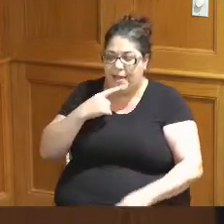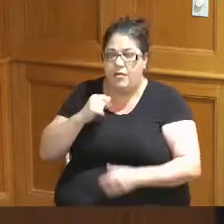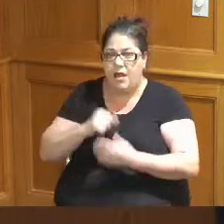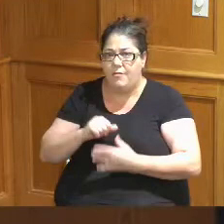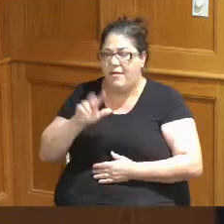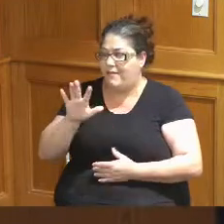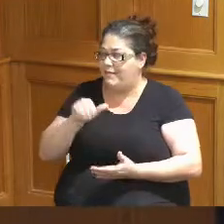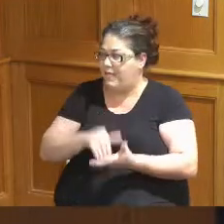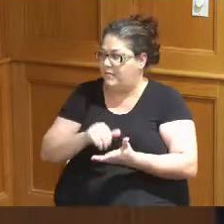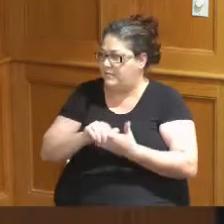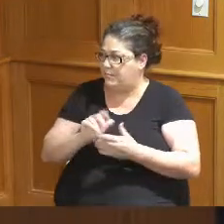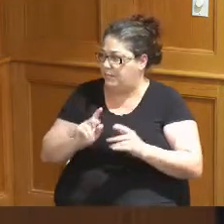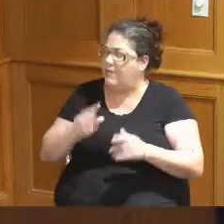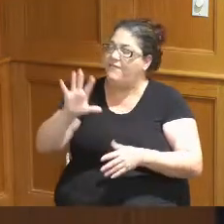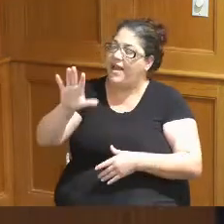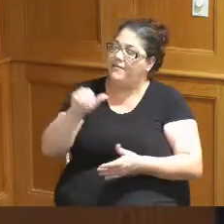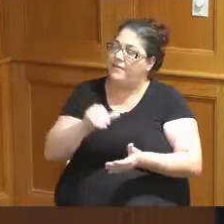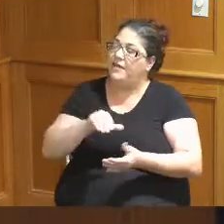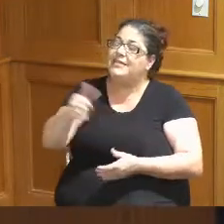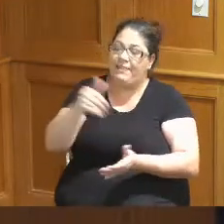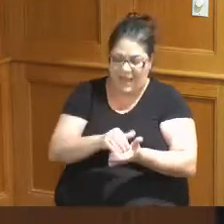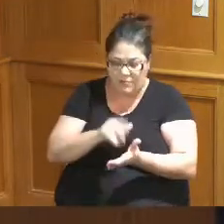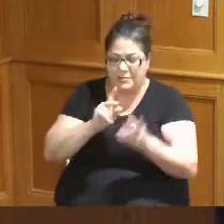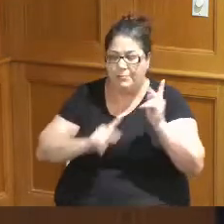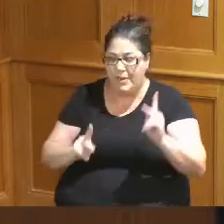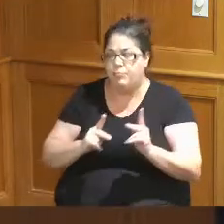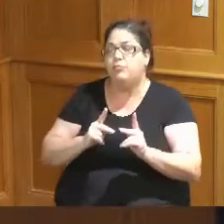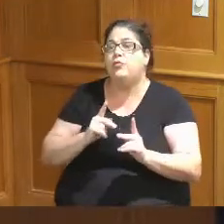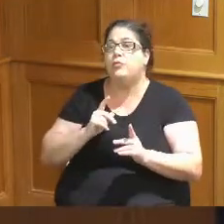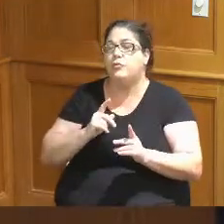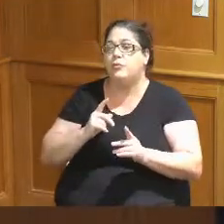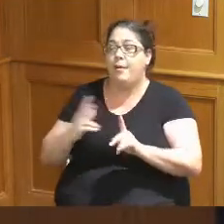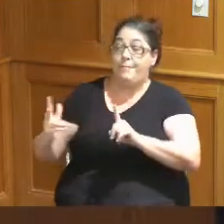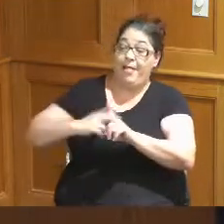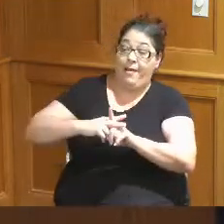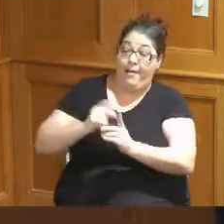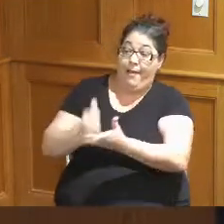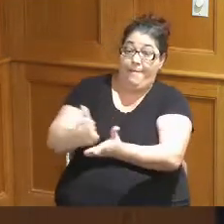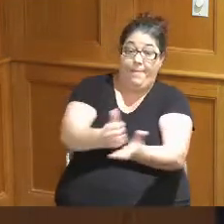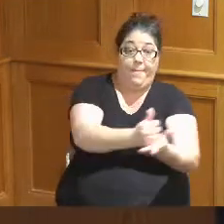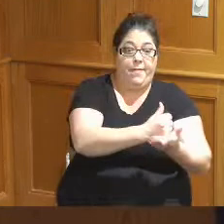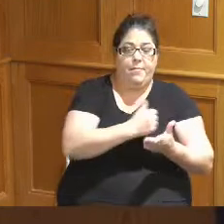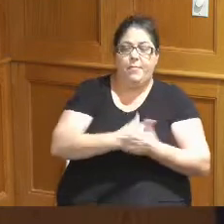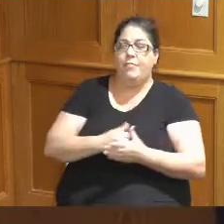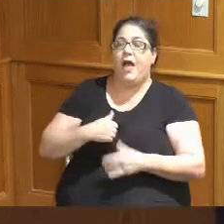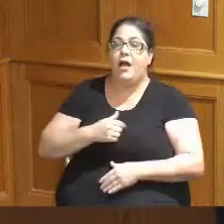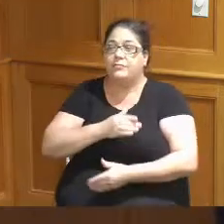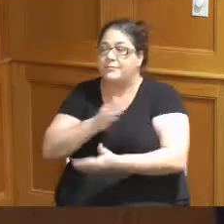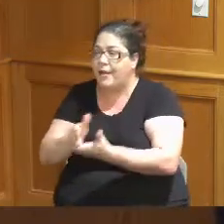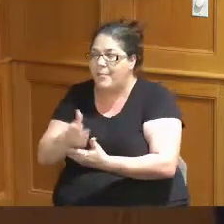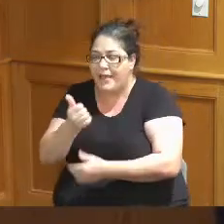started has been able to be helped and I can't go anywhere without someone saying man that bus